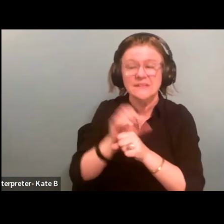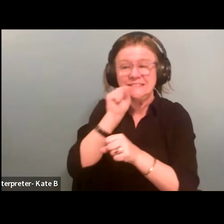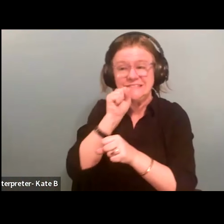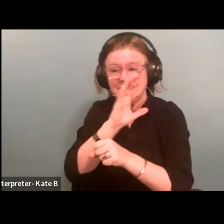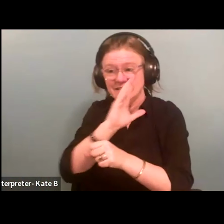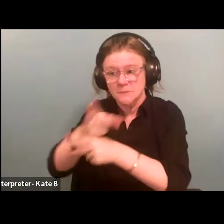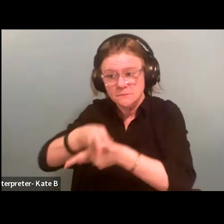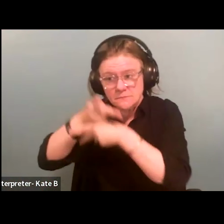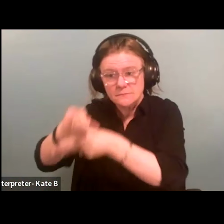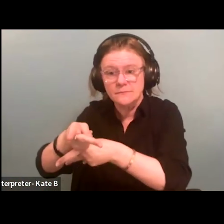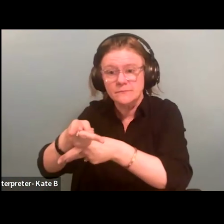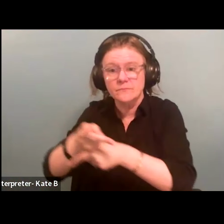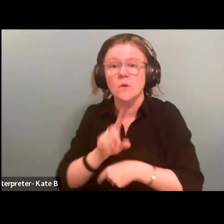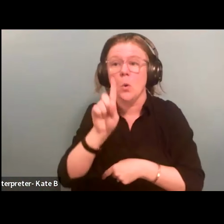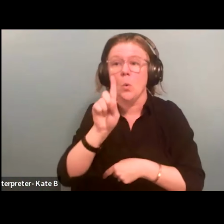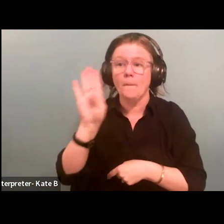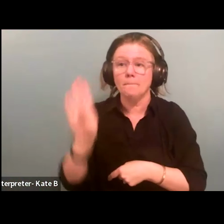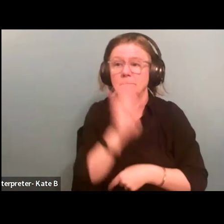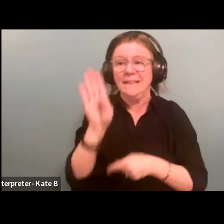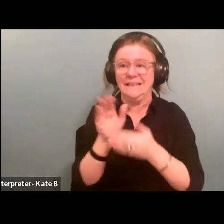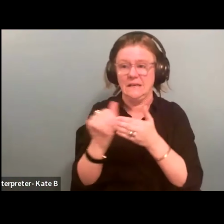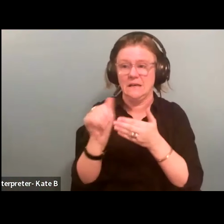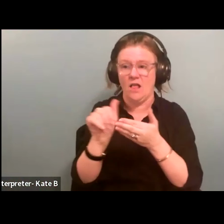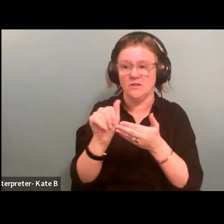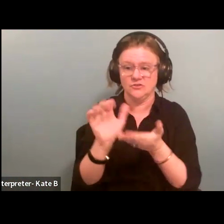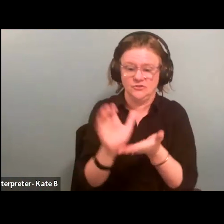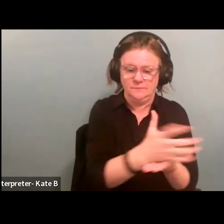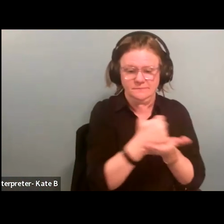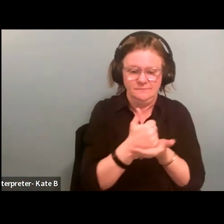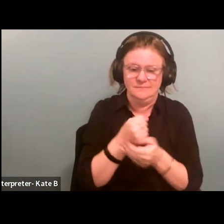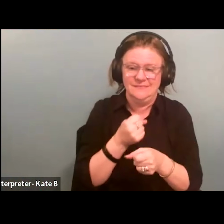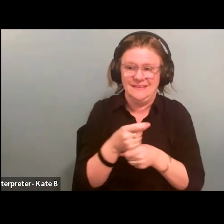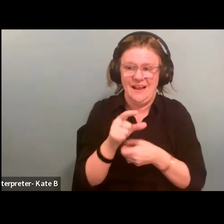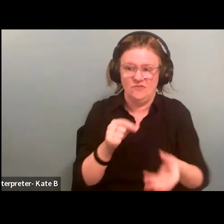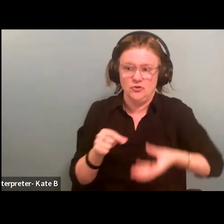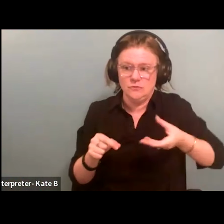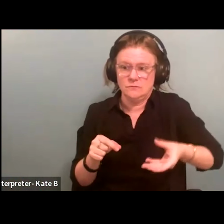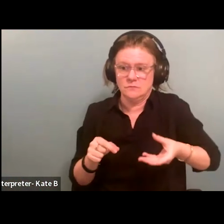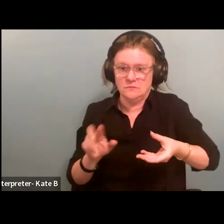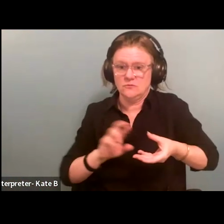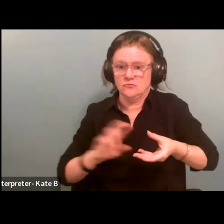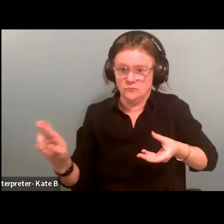It creates about $1 billion a year, $1 billion a year worth of resources that go back